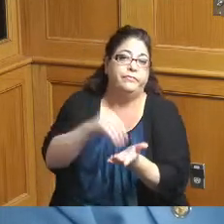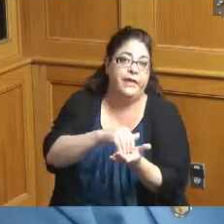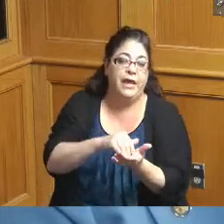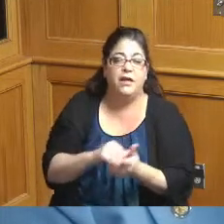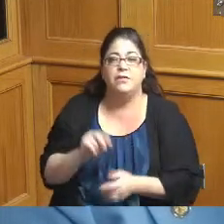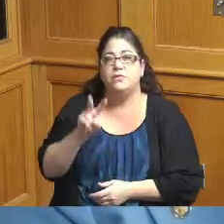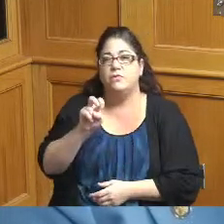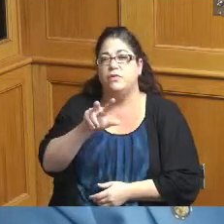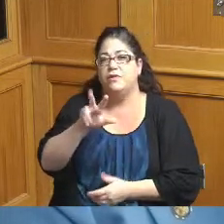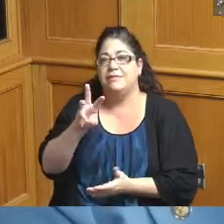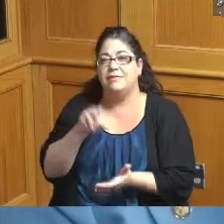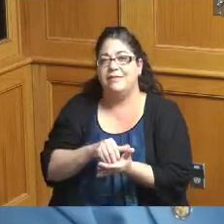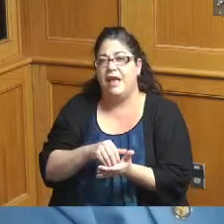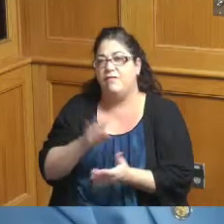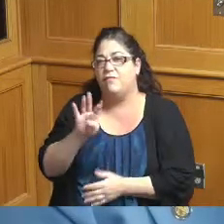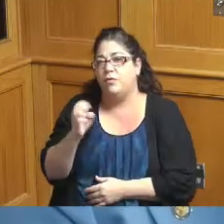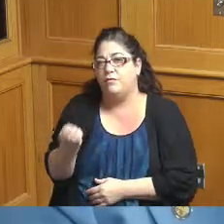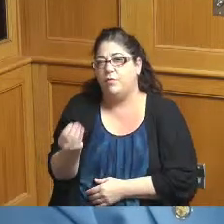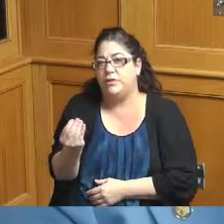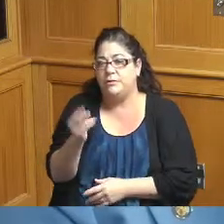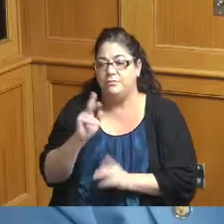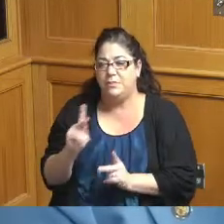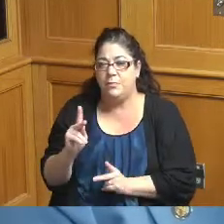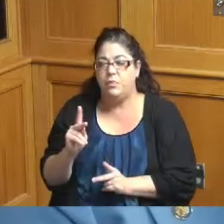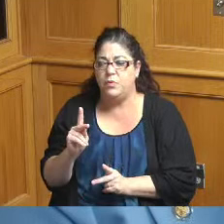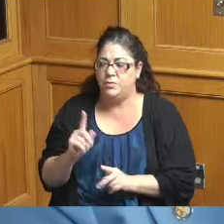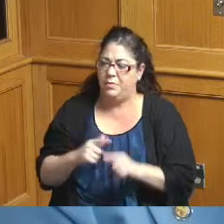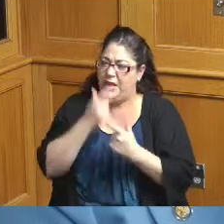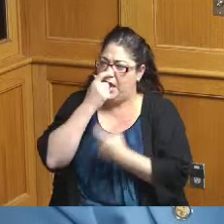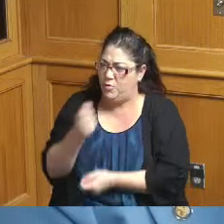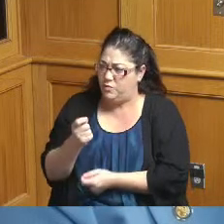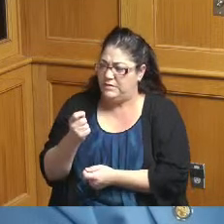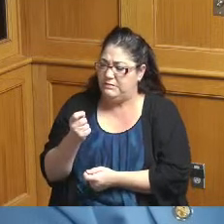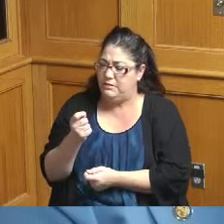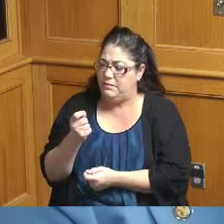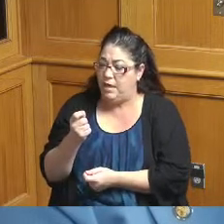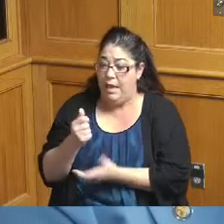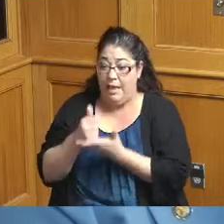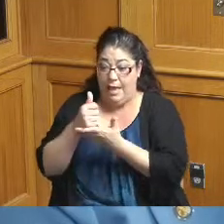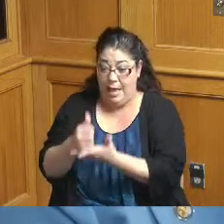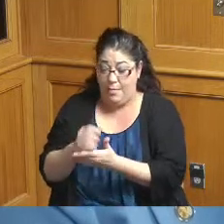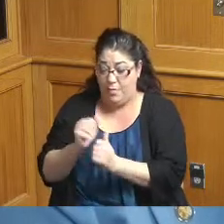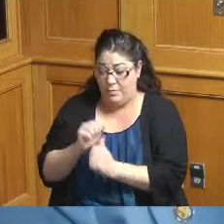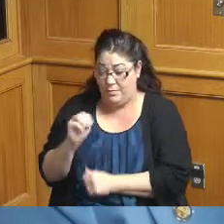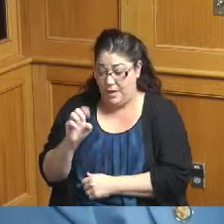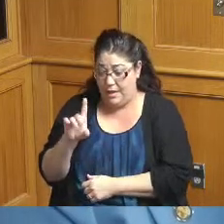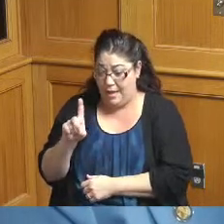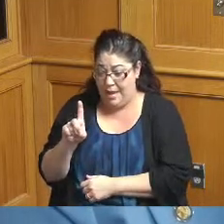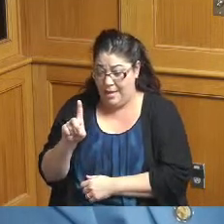414 people's interesting the same amount you're helping with Medicaid is the same amount for